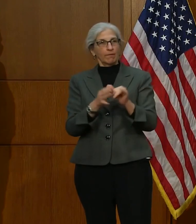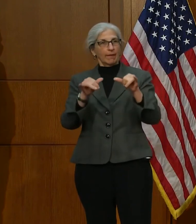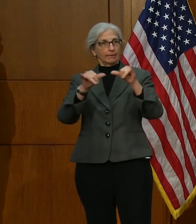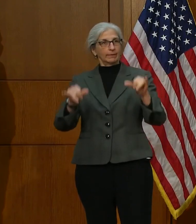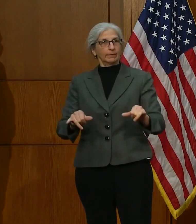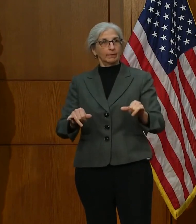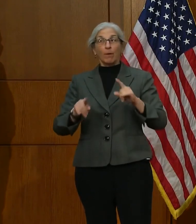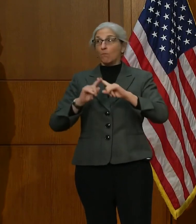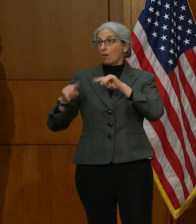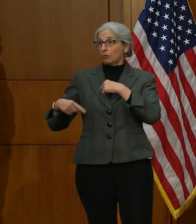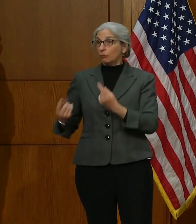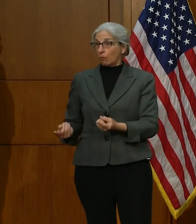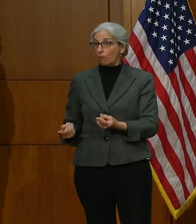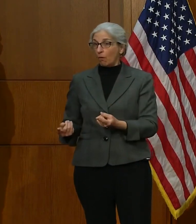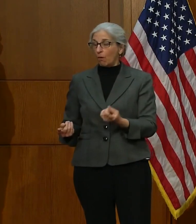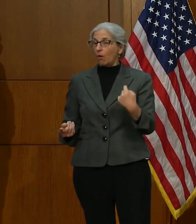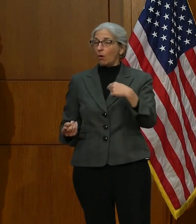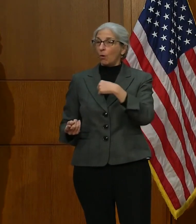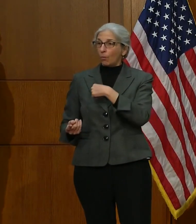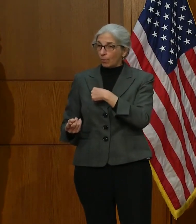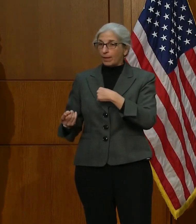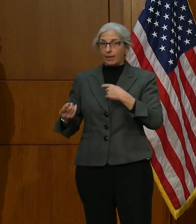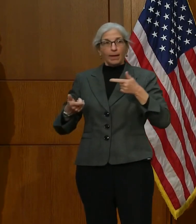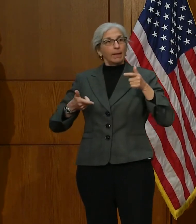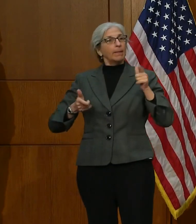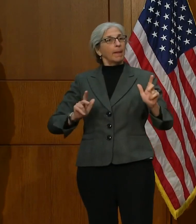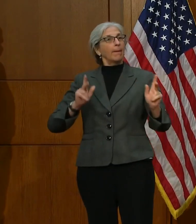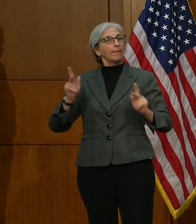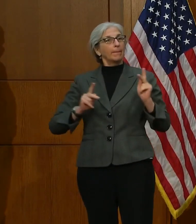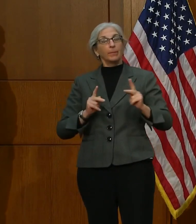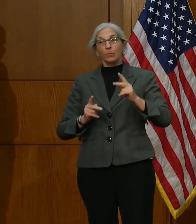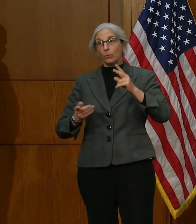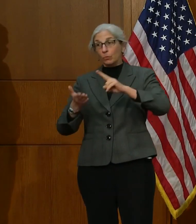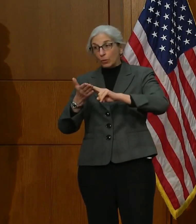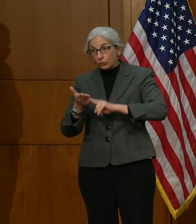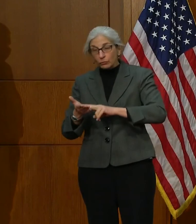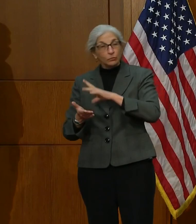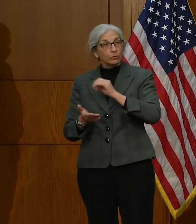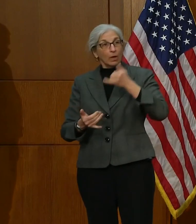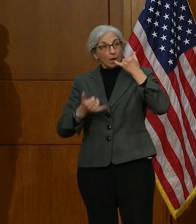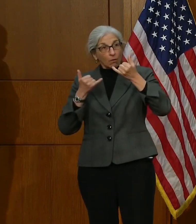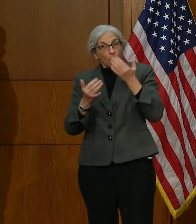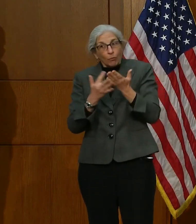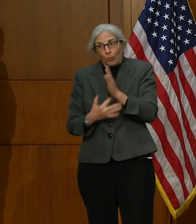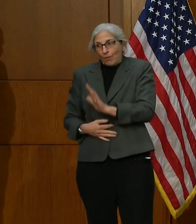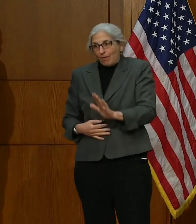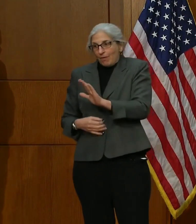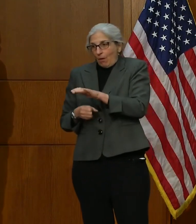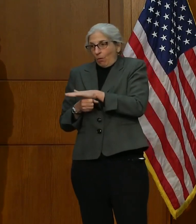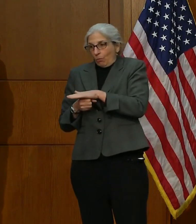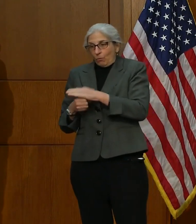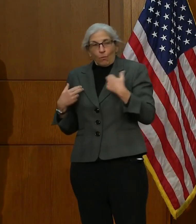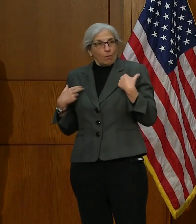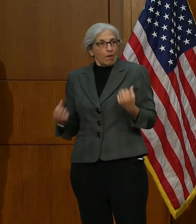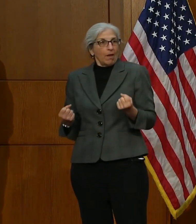WE'RE VERY CLOSE TO HAVING IT. BUT TO DATE, WHAT WE'VE BEEN DOING IS PEOPLE HAVE BEEN.